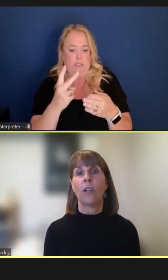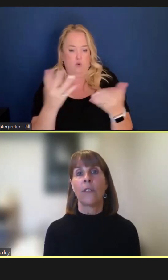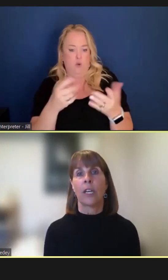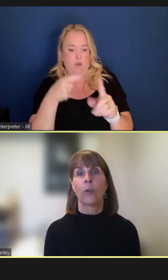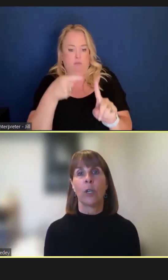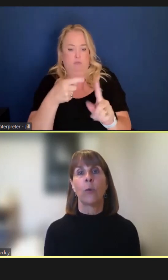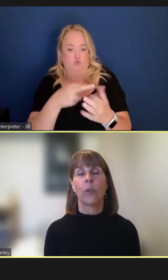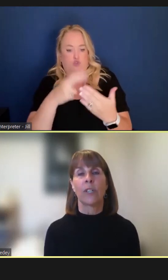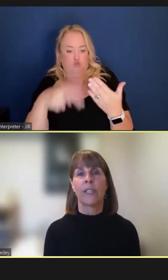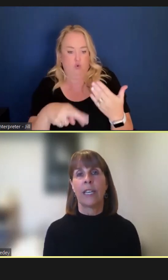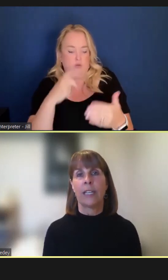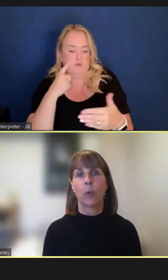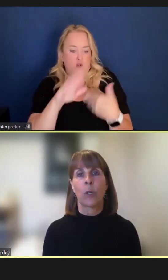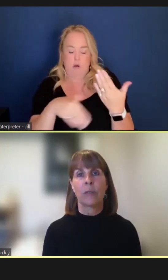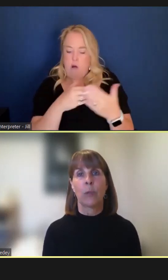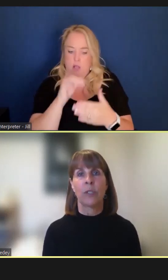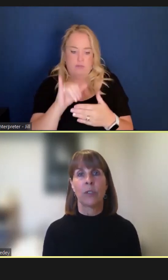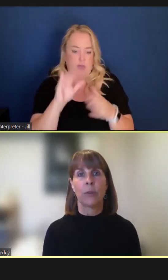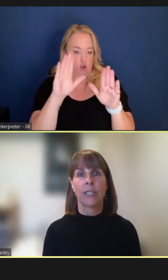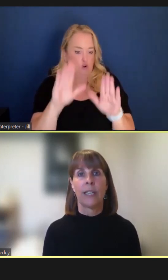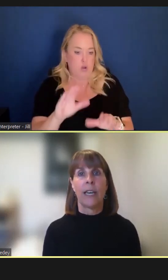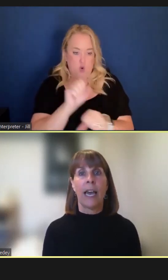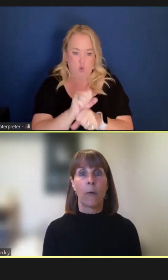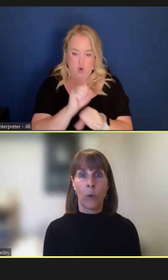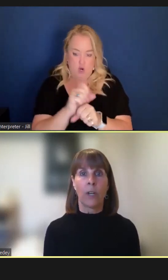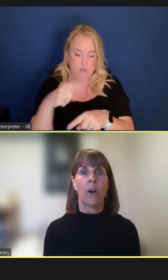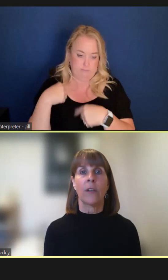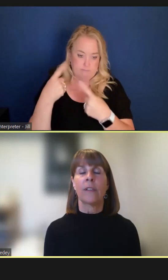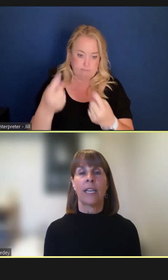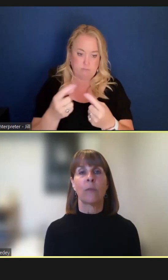that great work that Eddie program have been doing what are the language